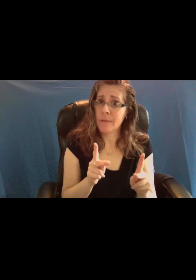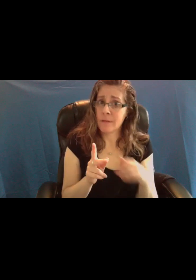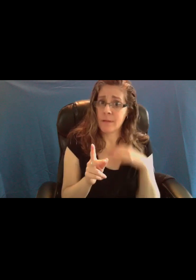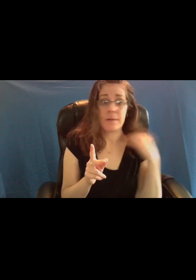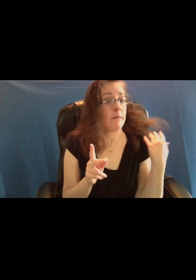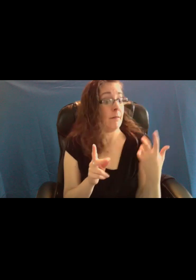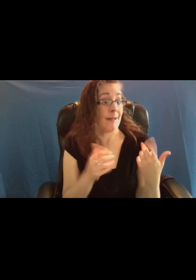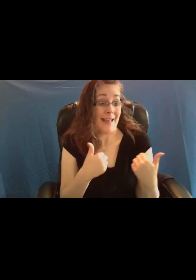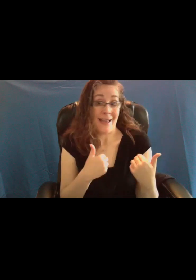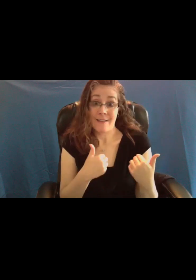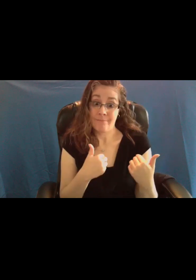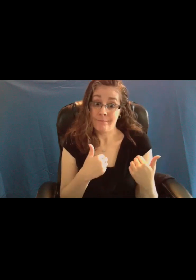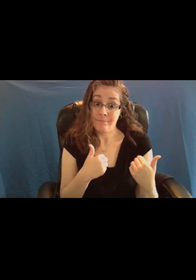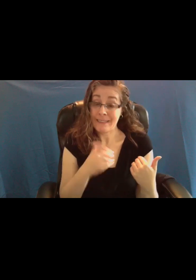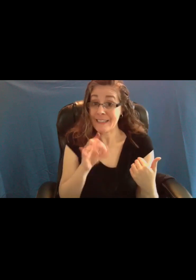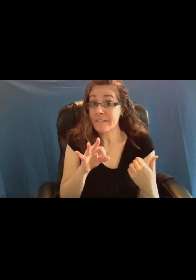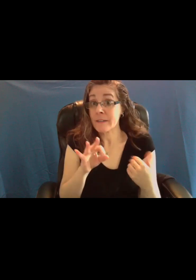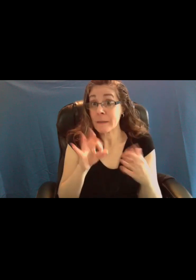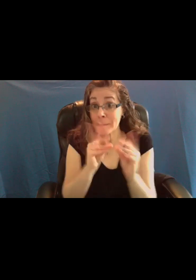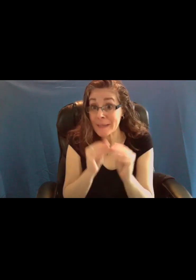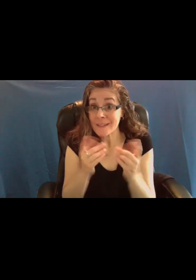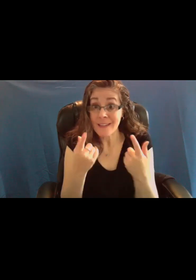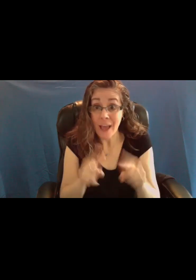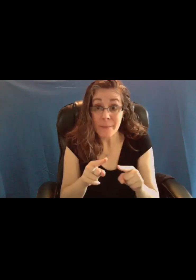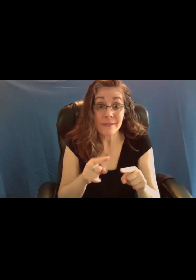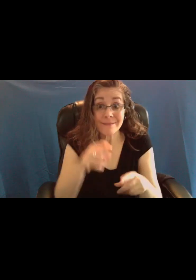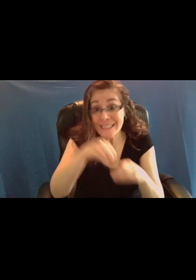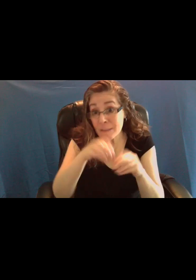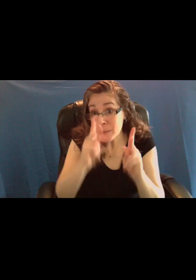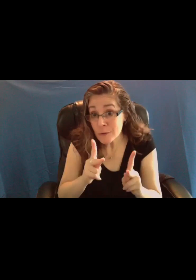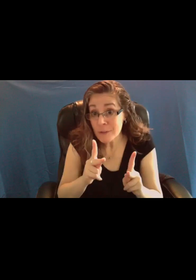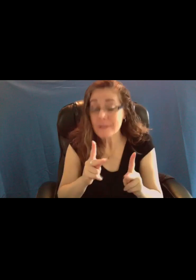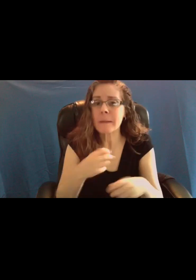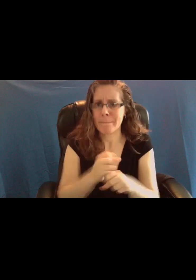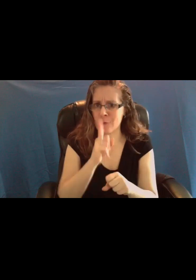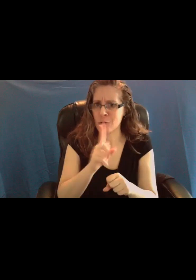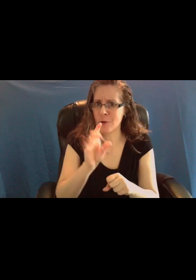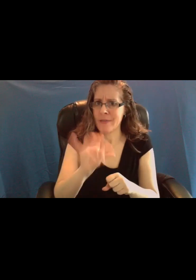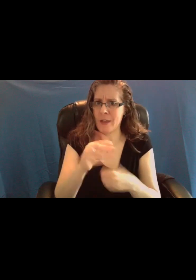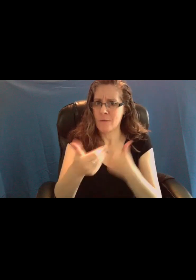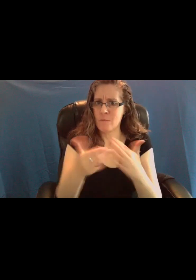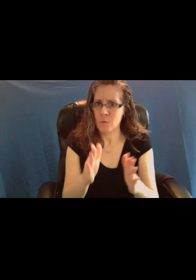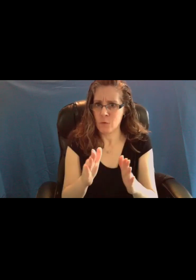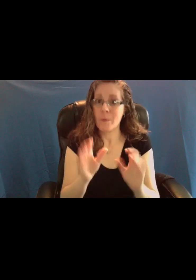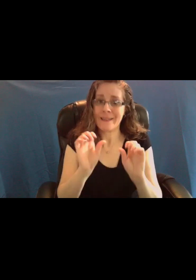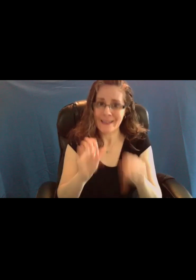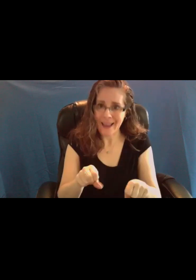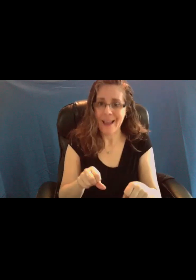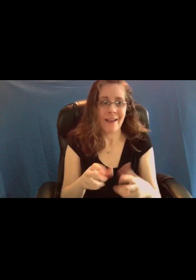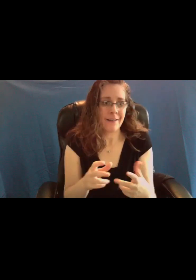systems. And one step further is to make a policy that anyone